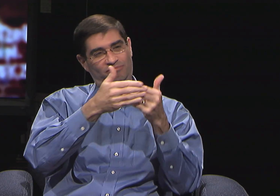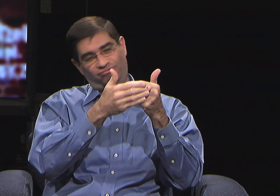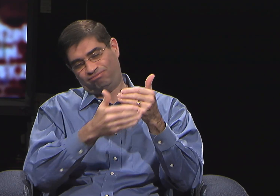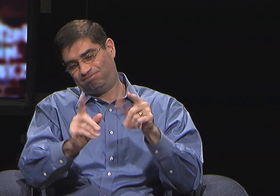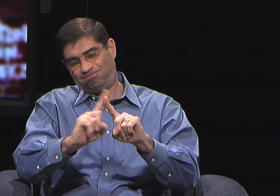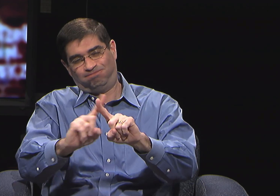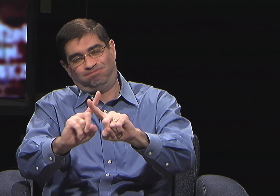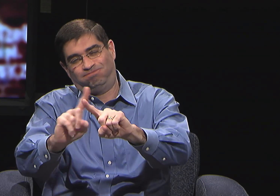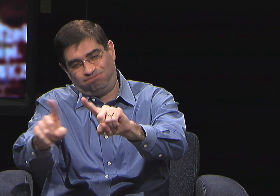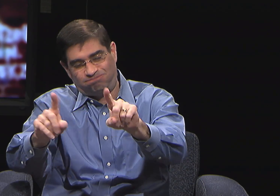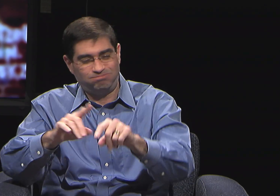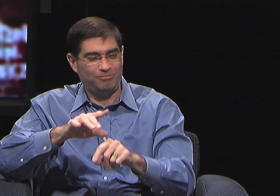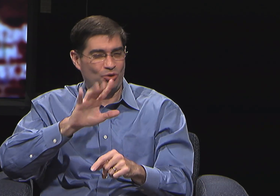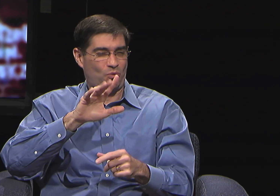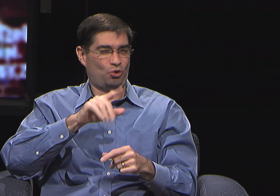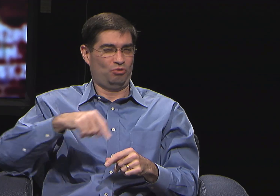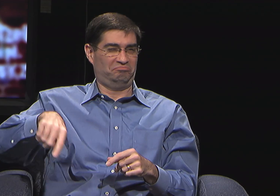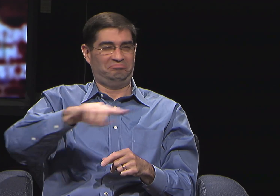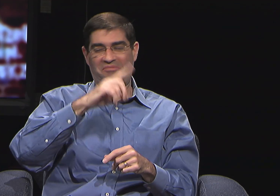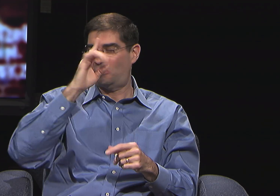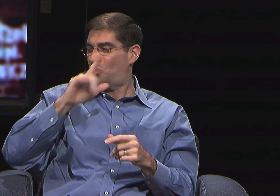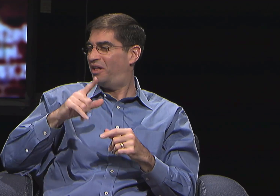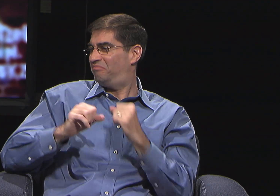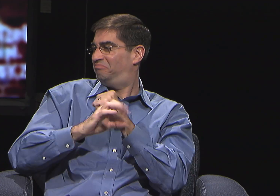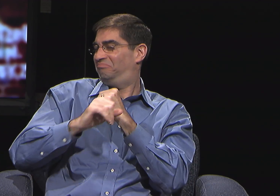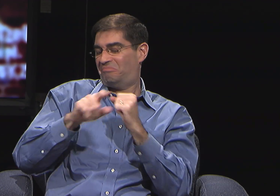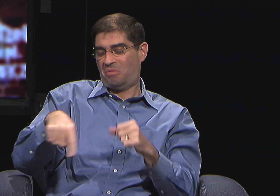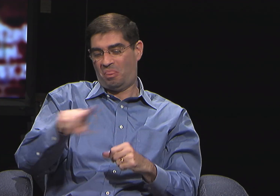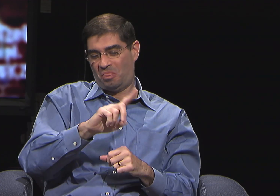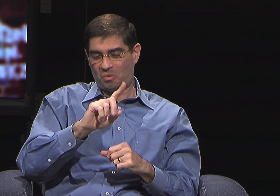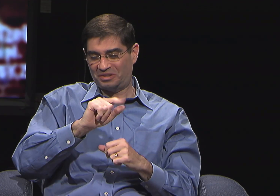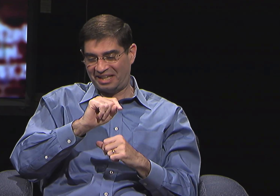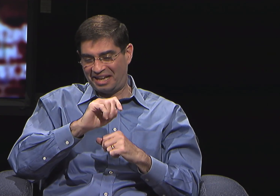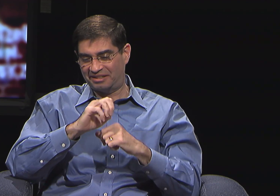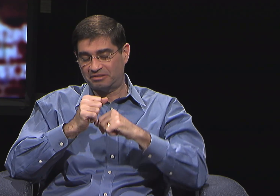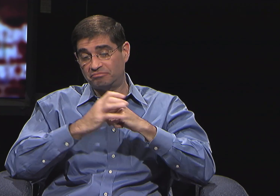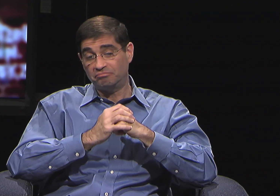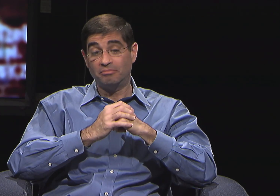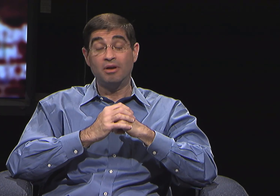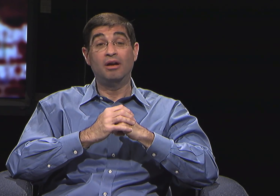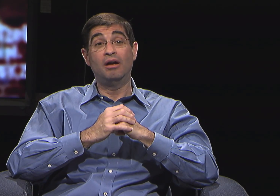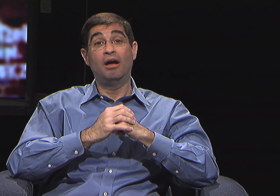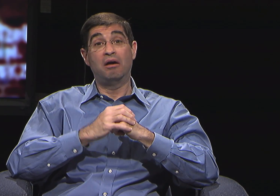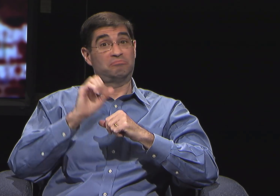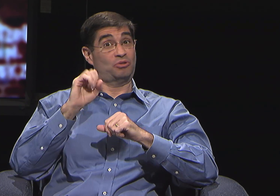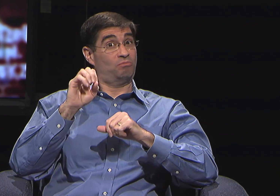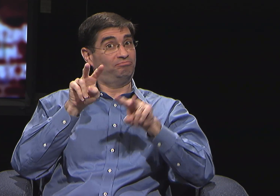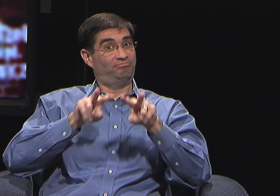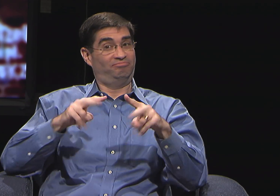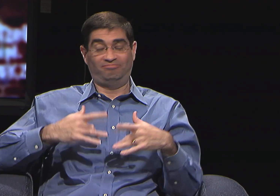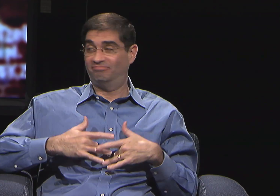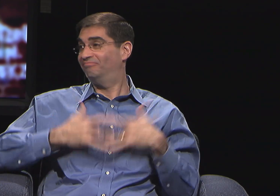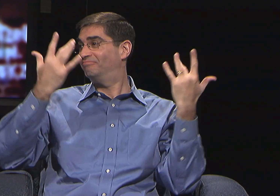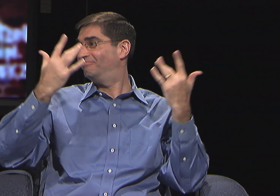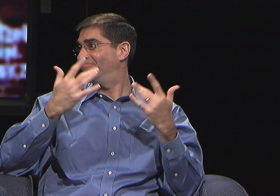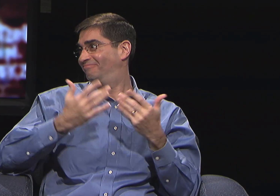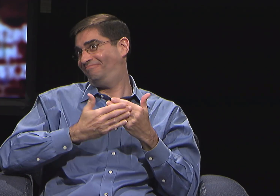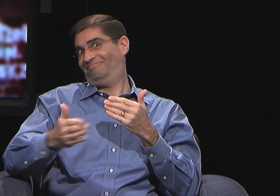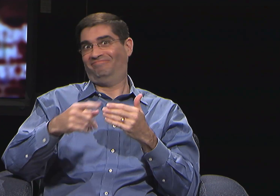There are a variety of other events and you'll see those dates later on. We're really looking forward to the great events